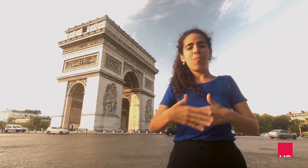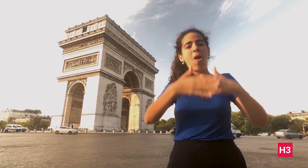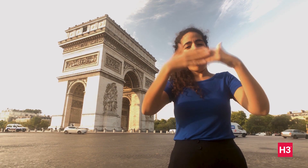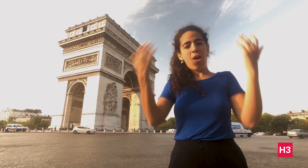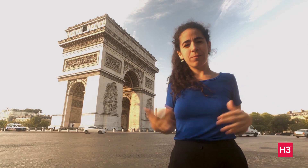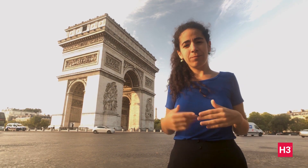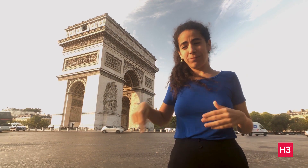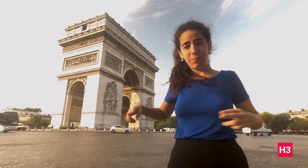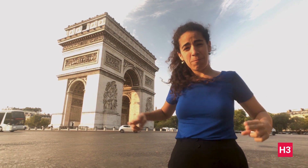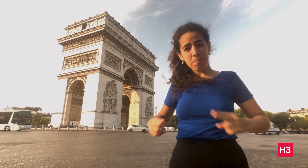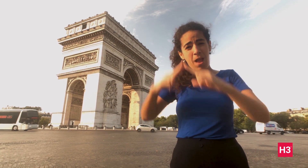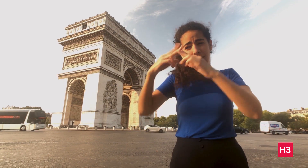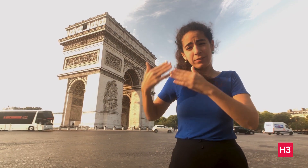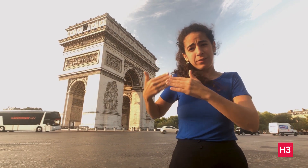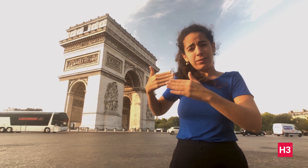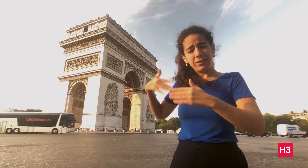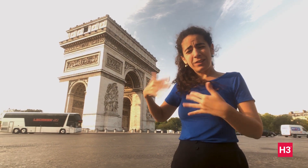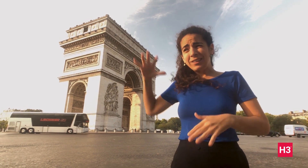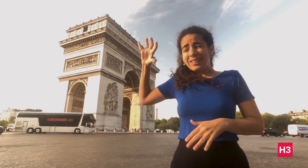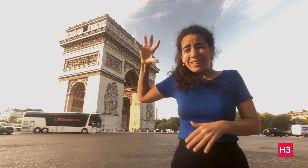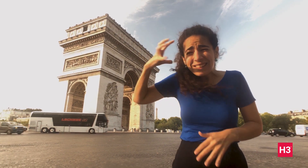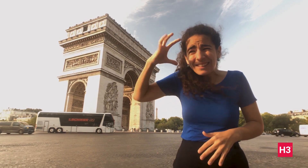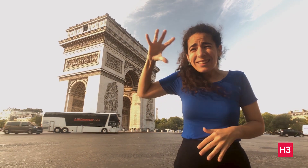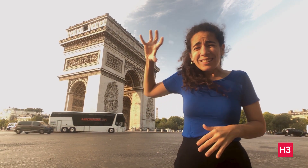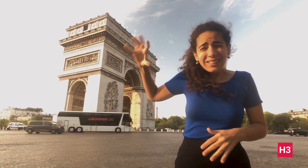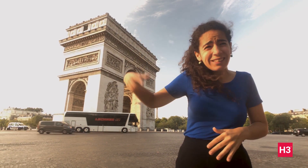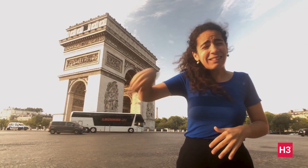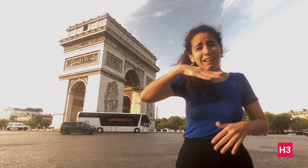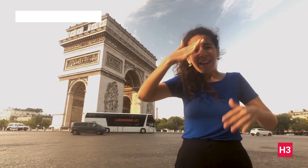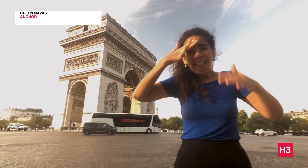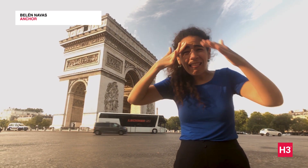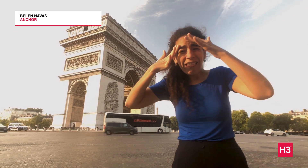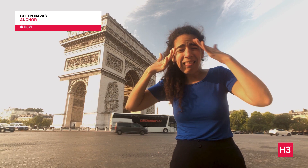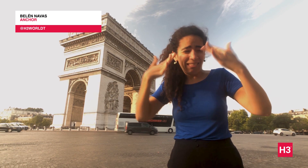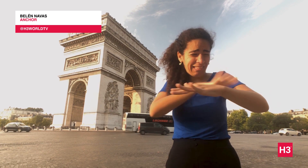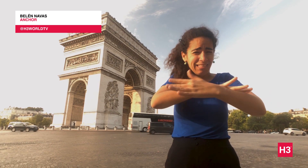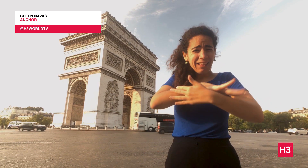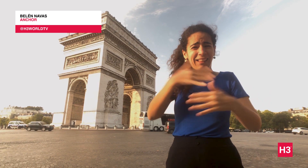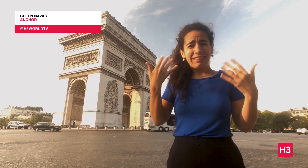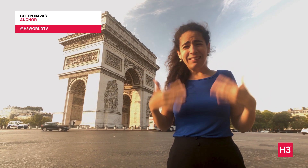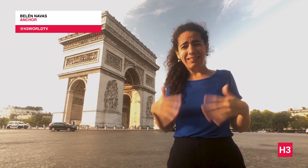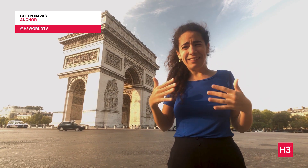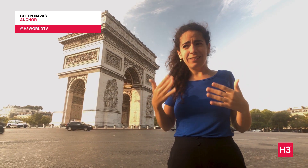Good morning! We have had heatwaves here in Paris this week. We've been sweating!